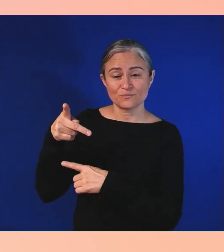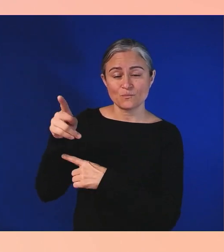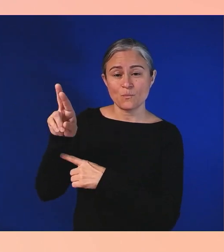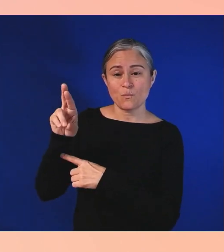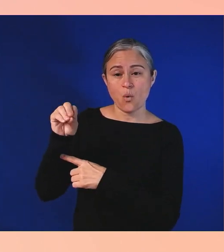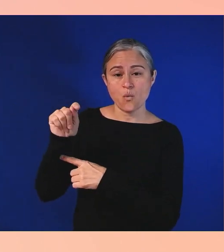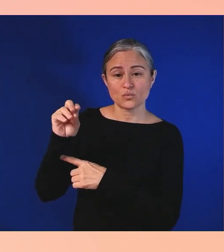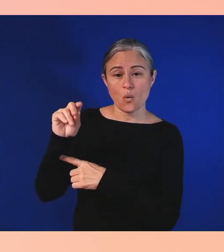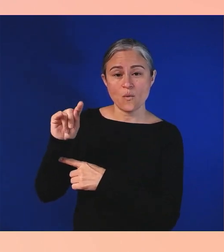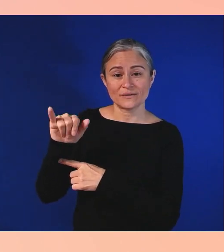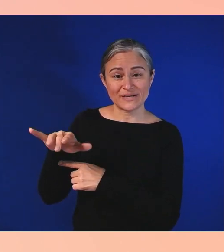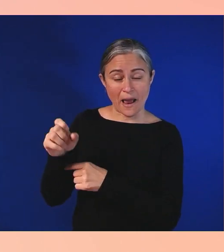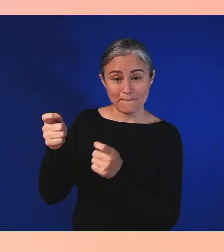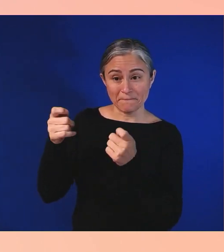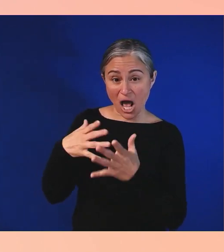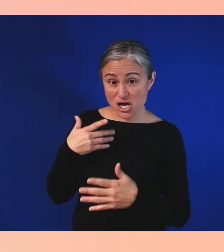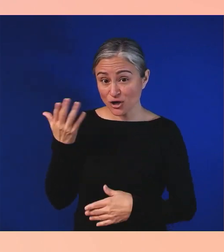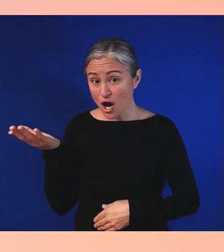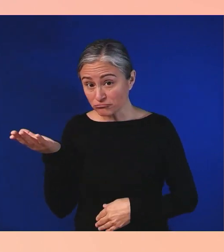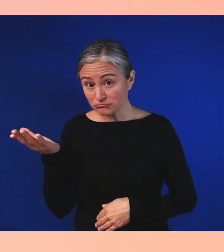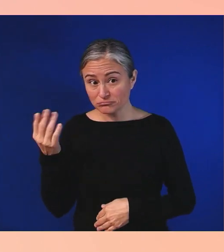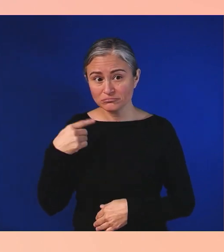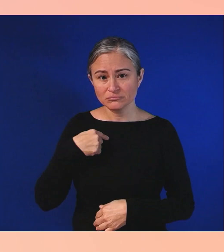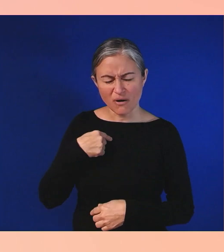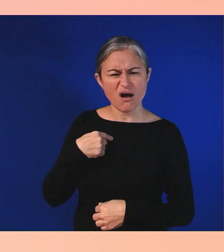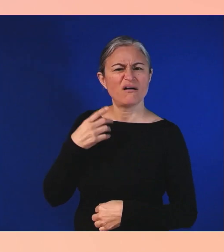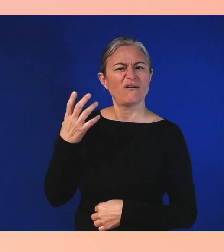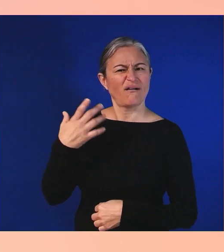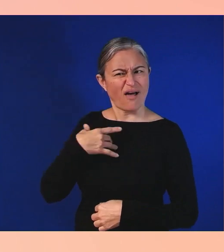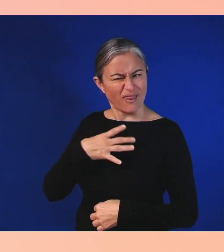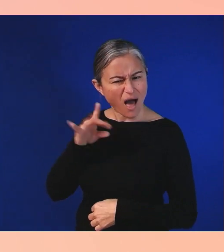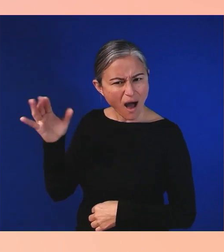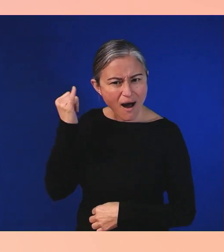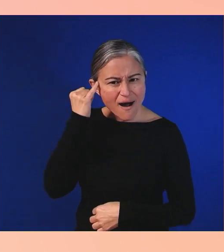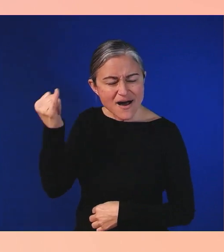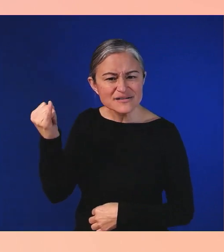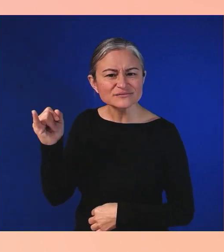and he took it further and submitted to the bank's head of state of Tamil Nadu and